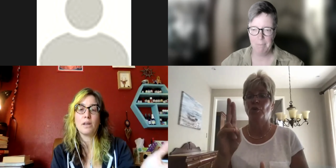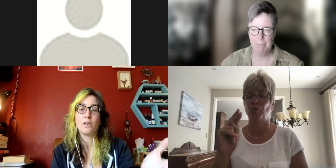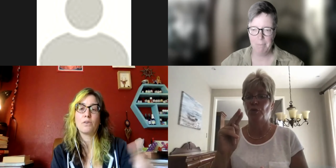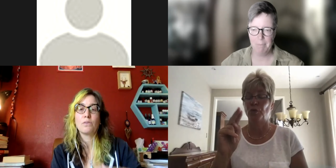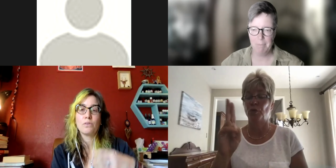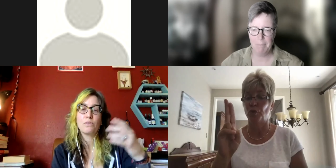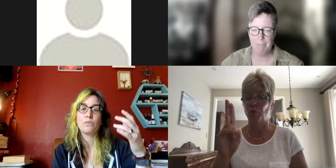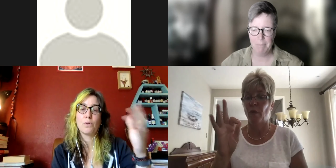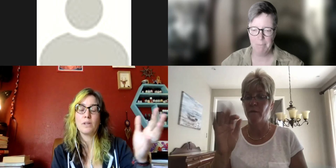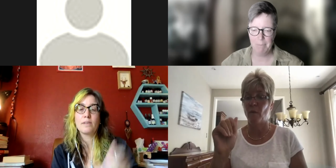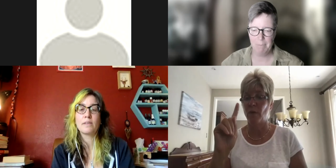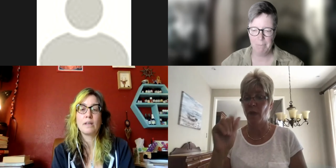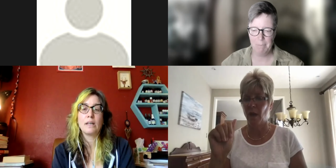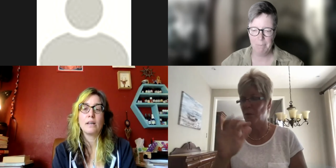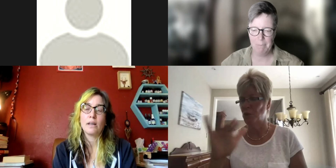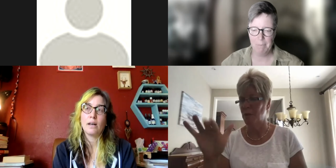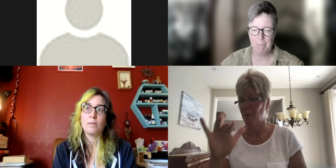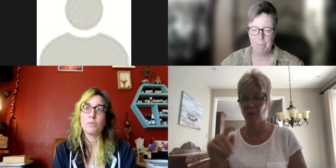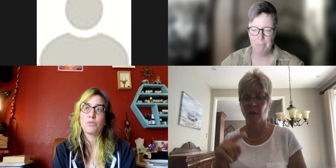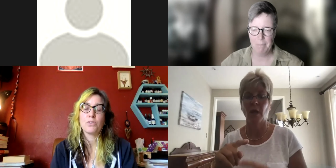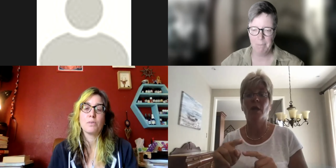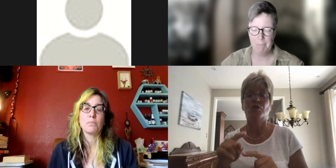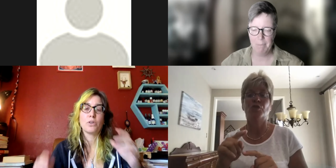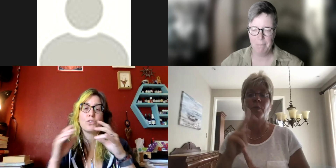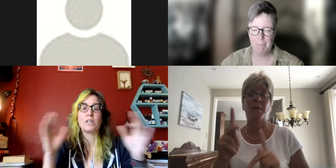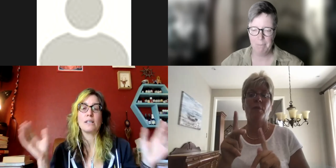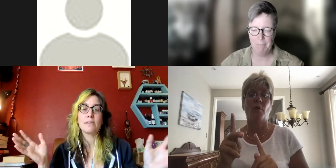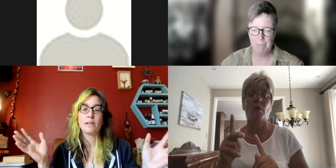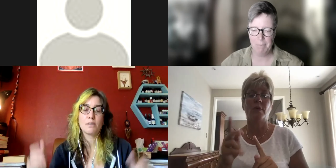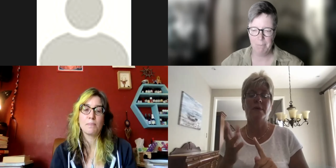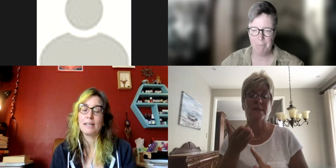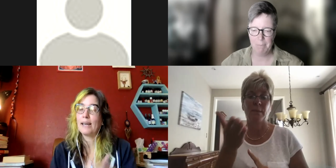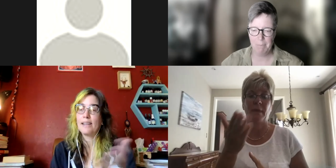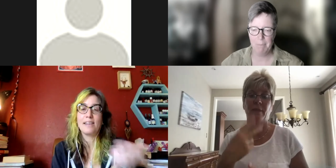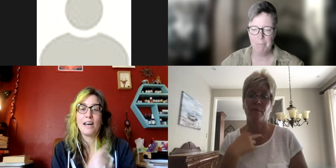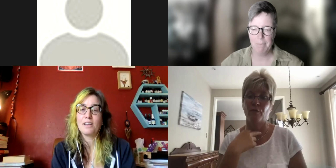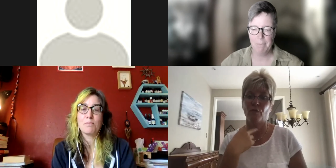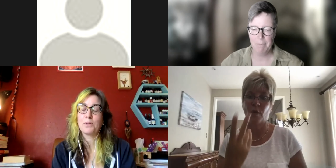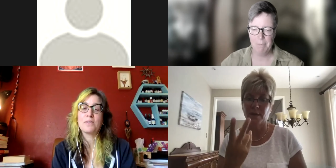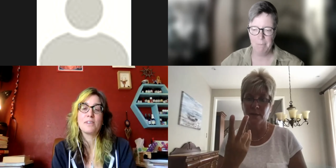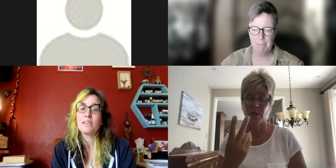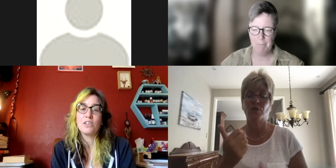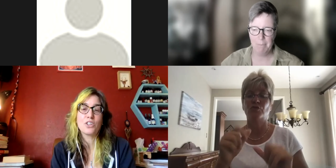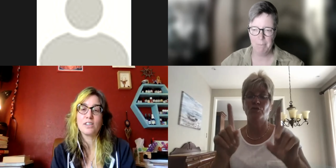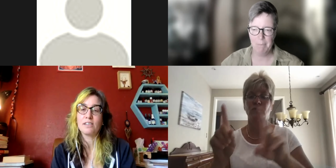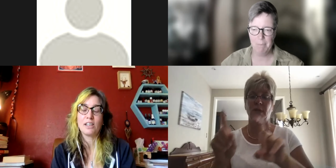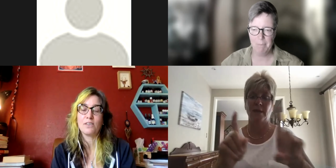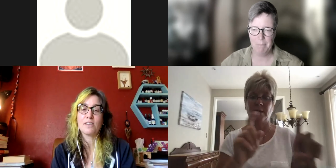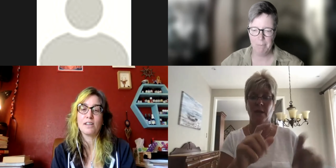their voice for some larger datasets. But again, that personalization, like you said,